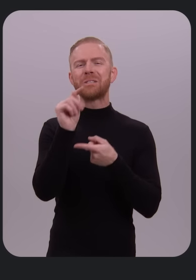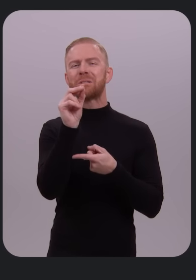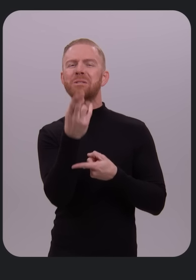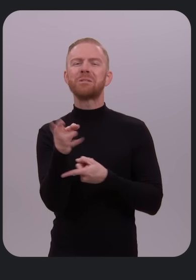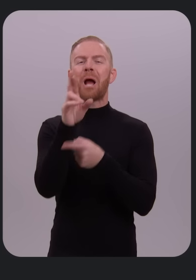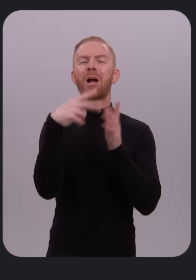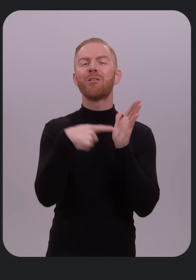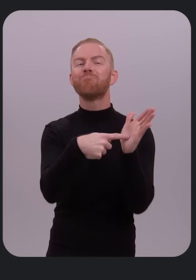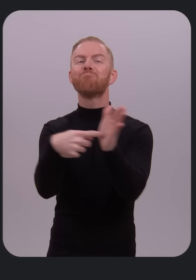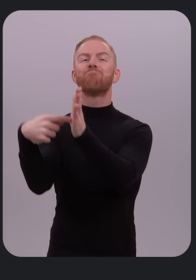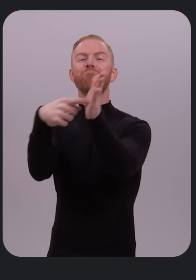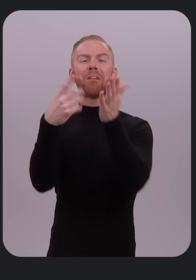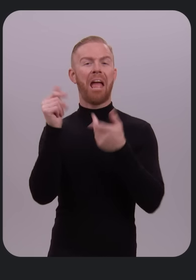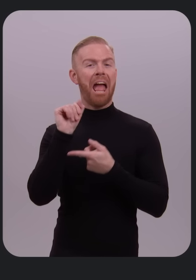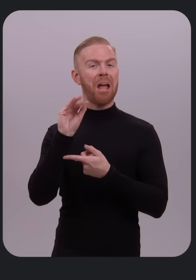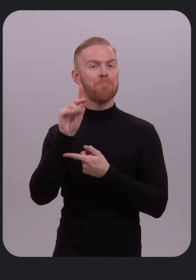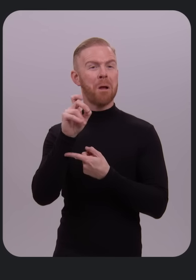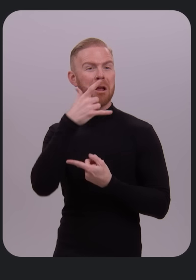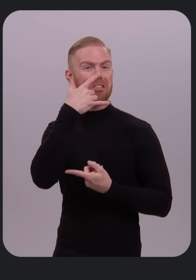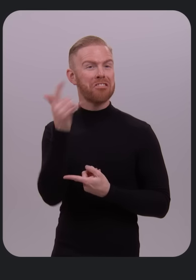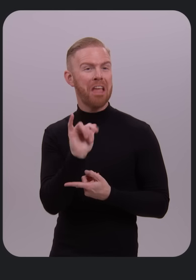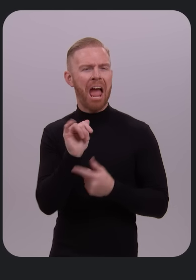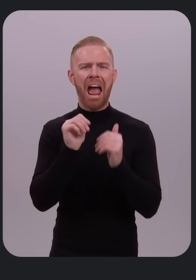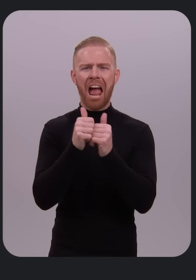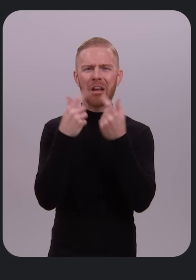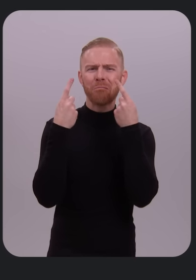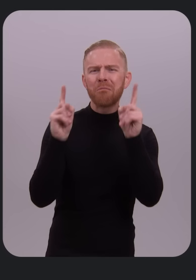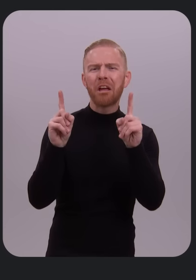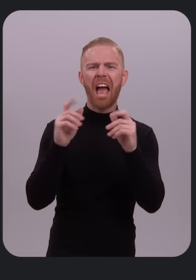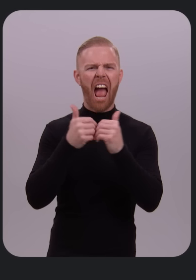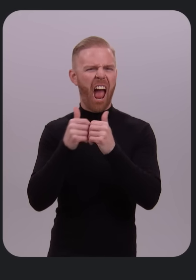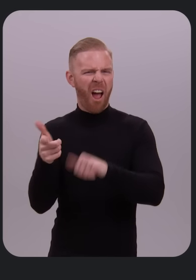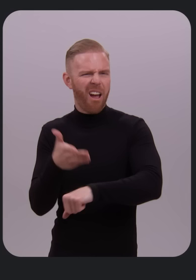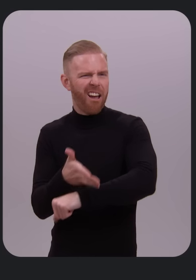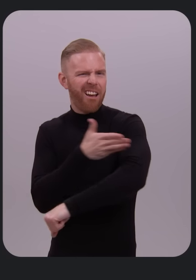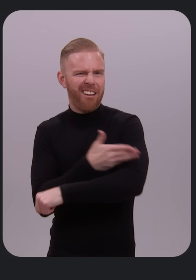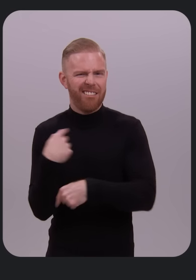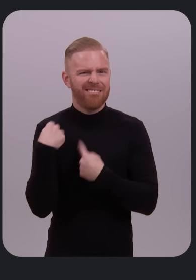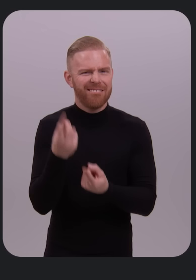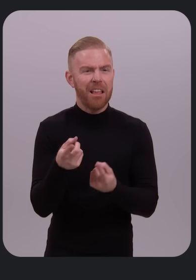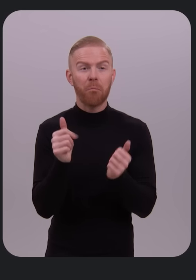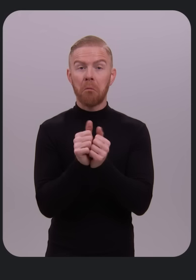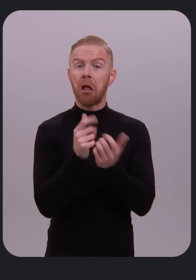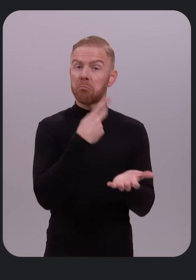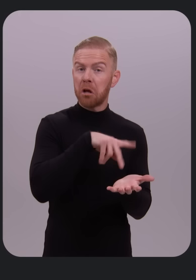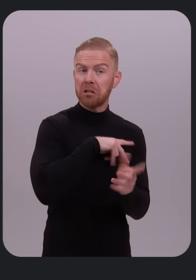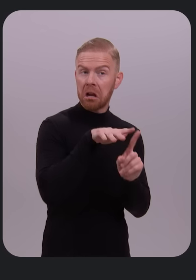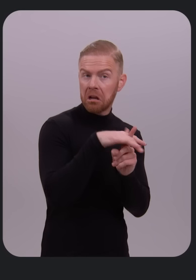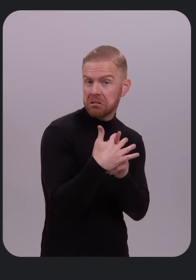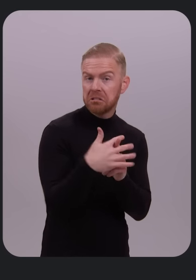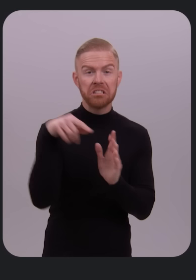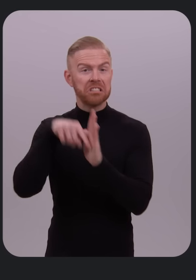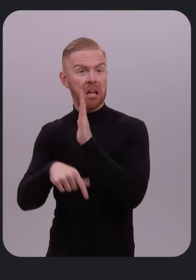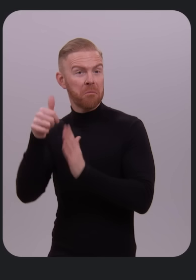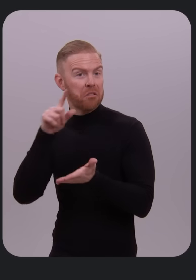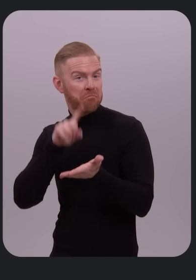and you'll see how it works, and how it's getting even better, with personal context, deeper research, complex analysis